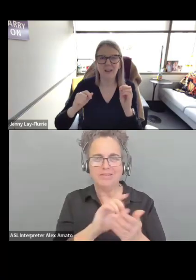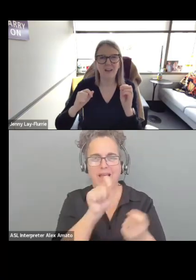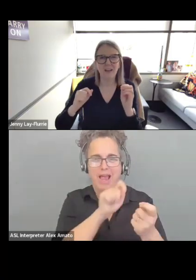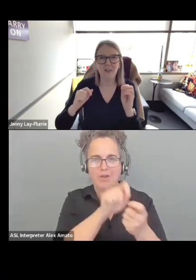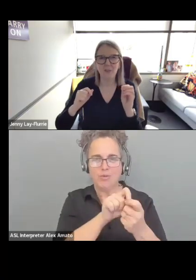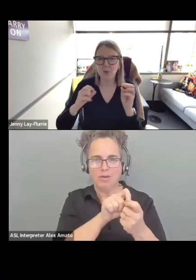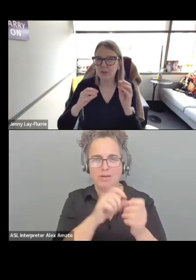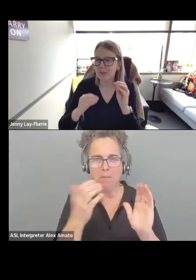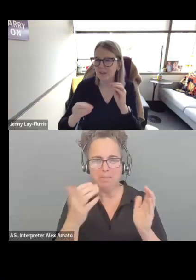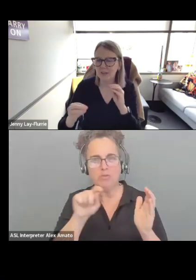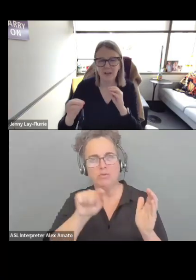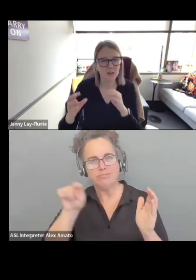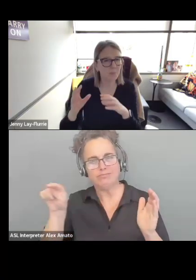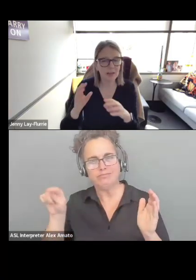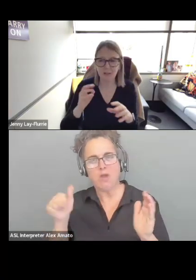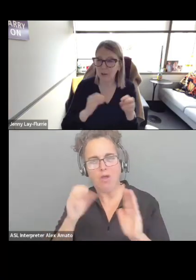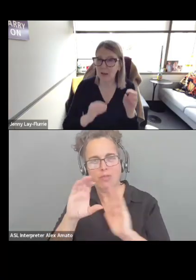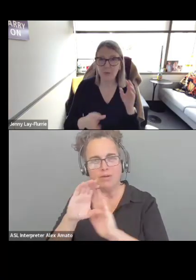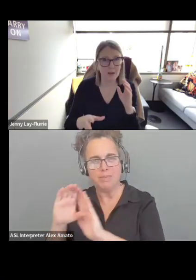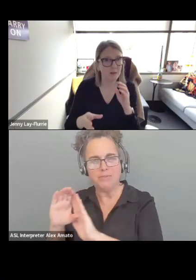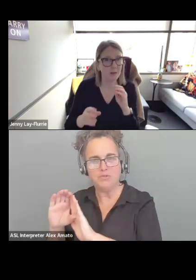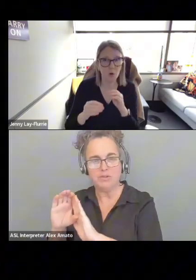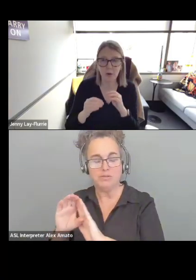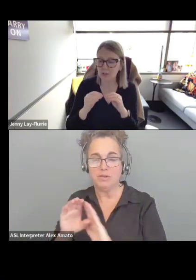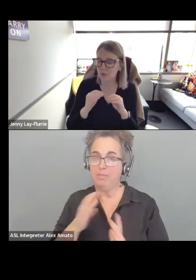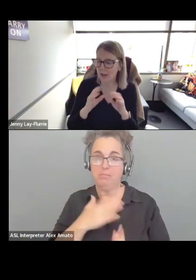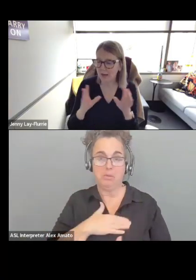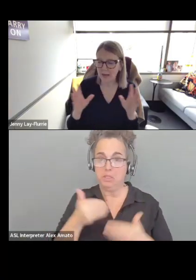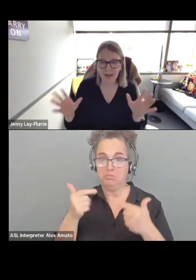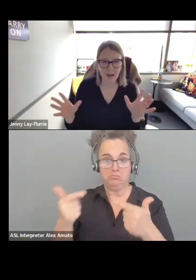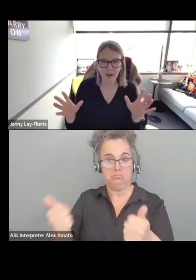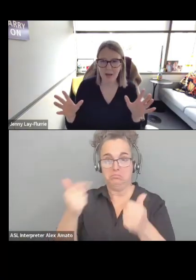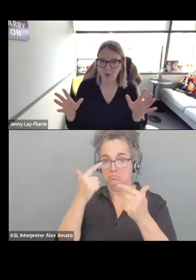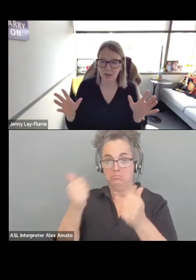And if you did this - and please play with it, go into any AI